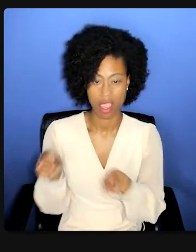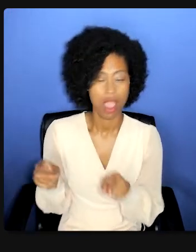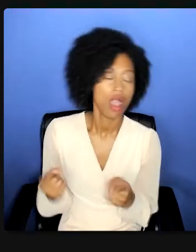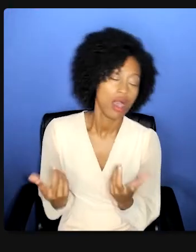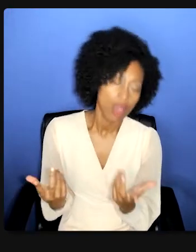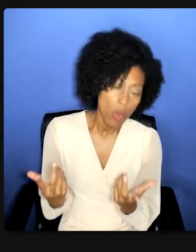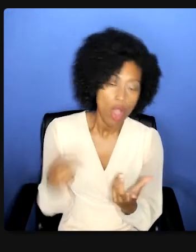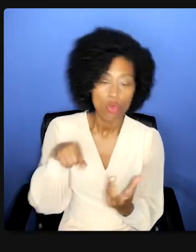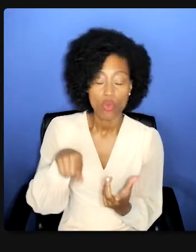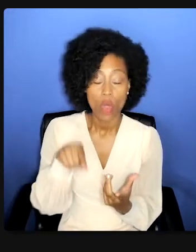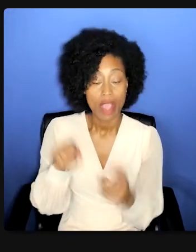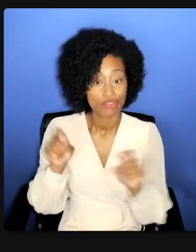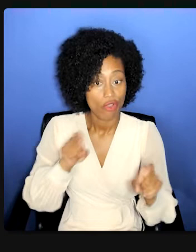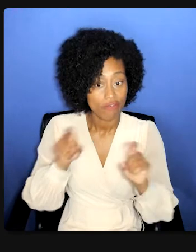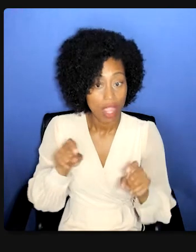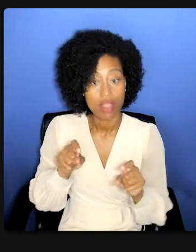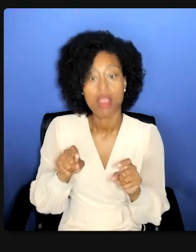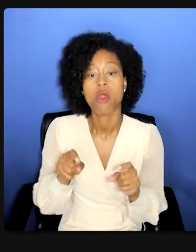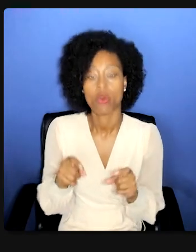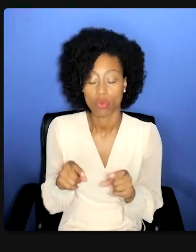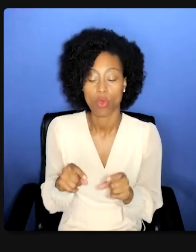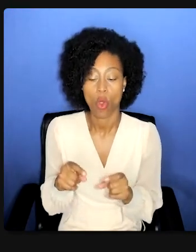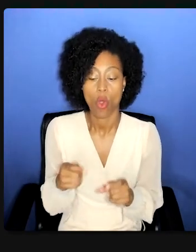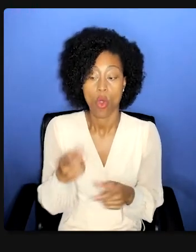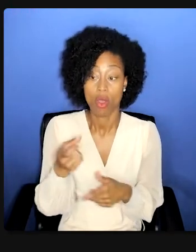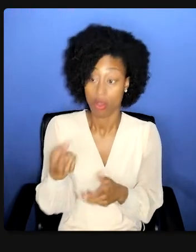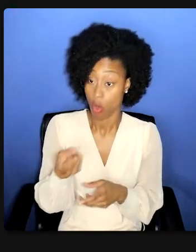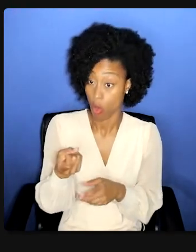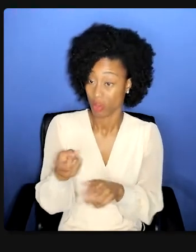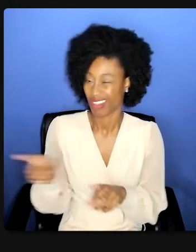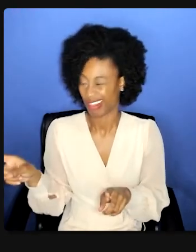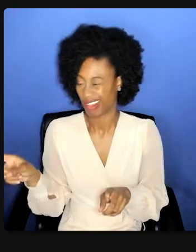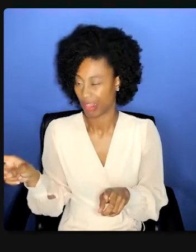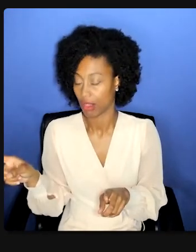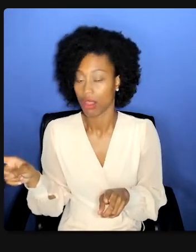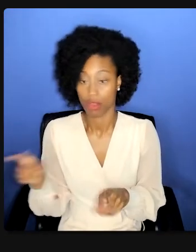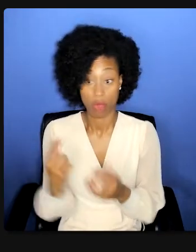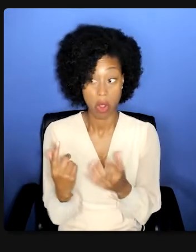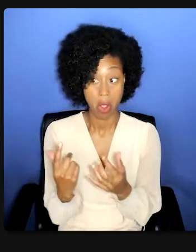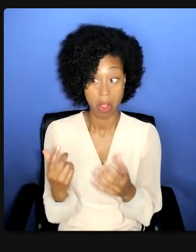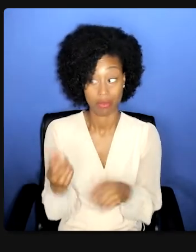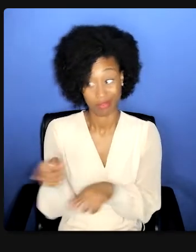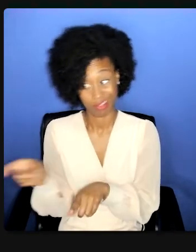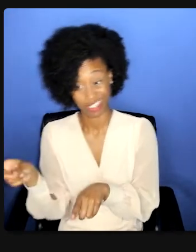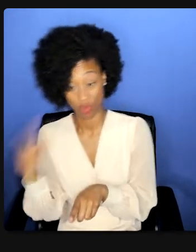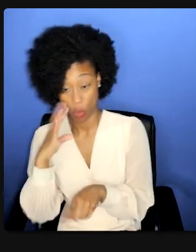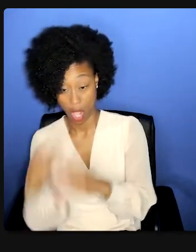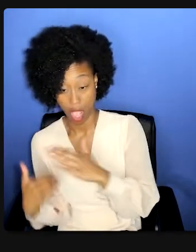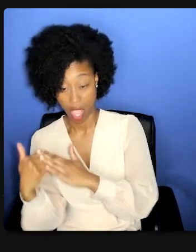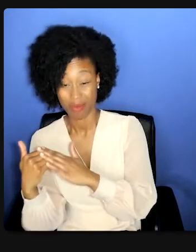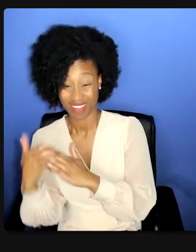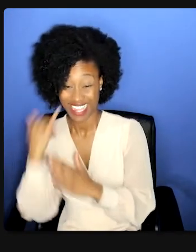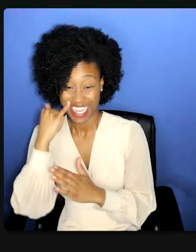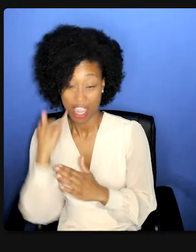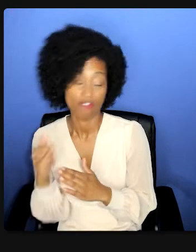you take one of the standing by pool. and another one will be created. So, this pattern of standing by and maximum